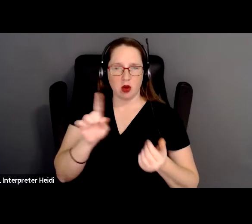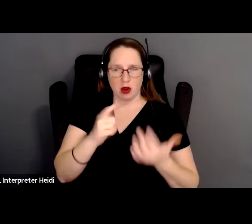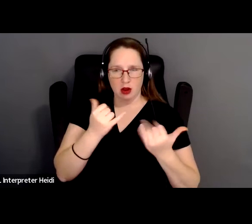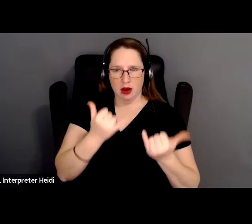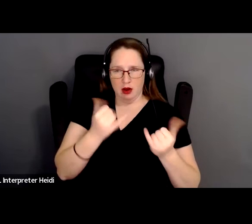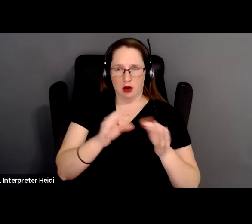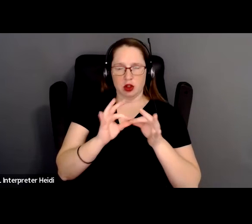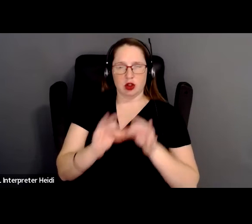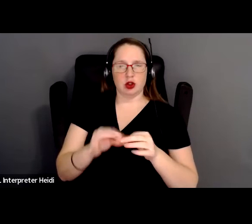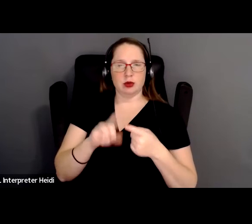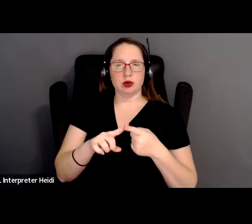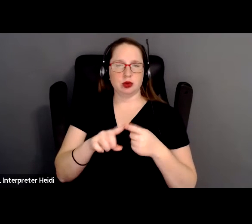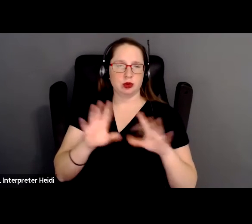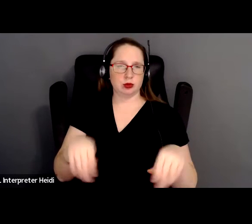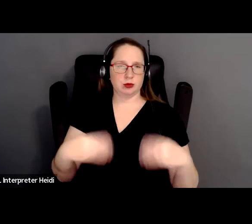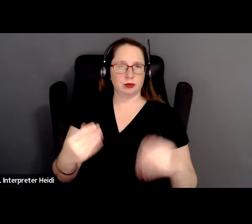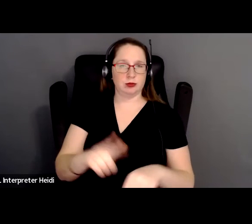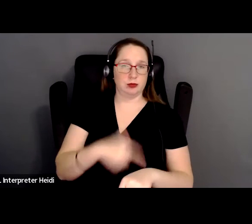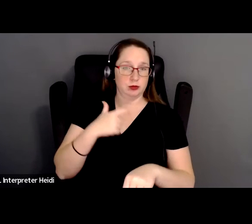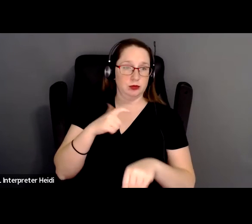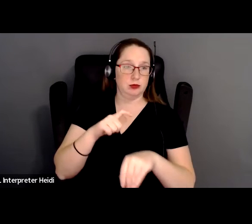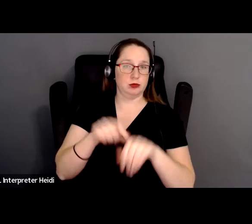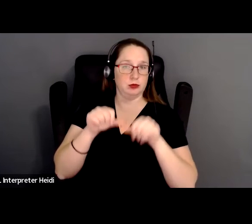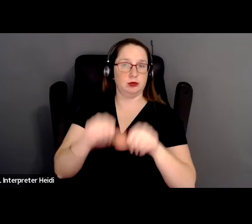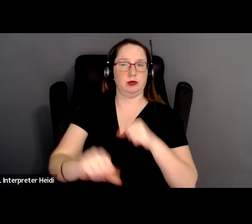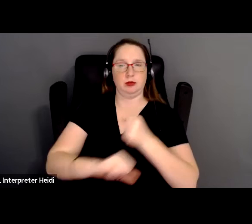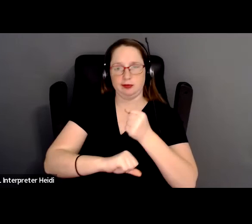terms of providing long-term supports and services in institutional settings.